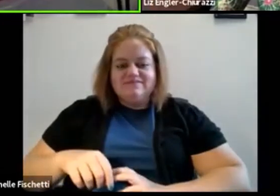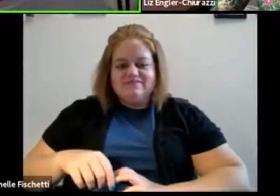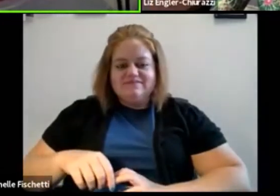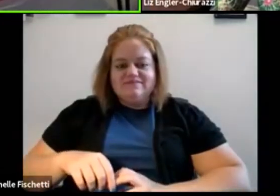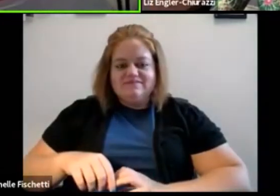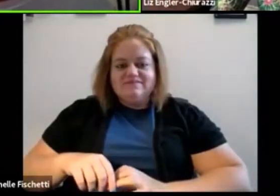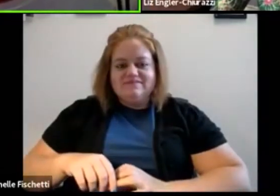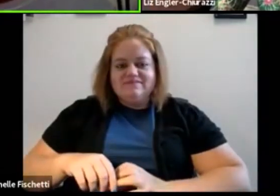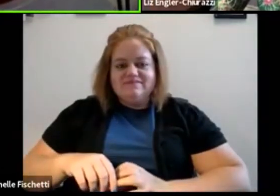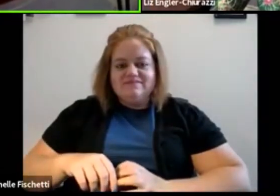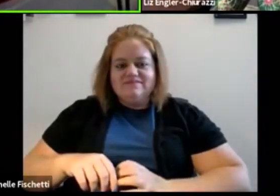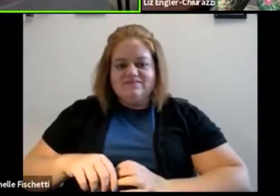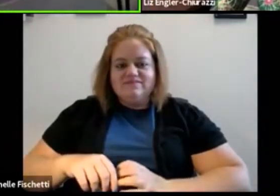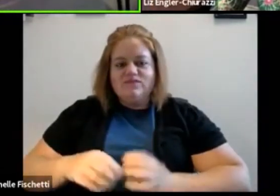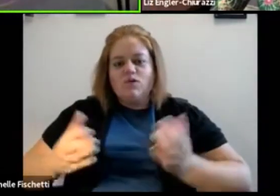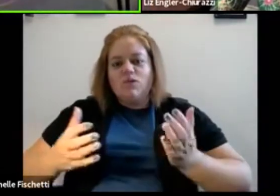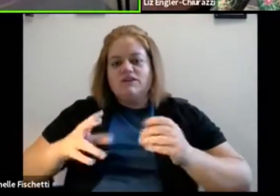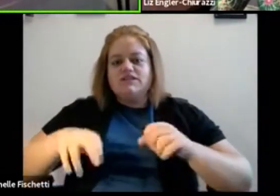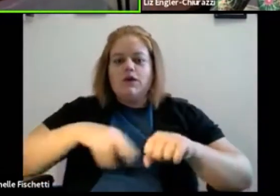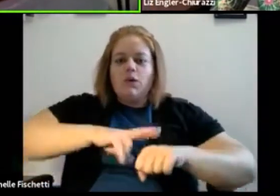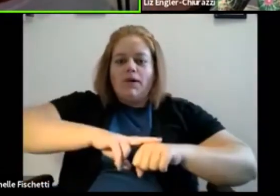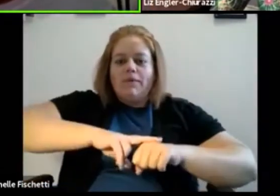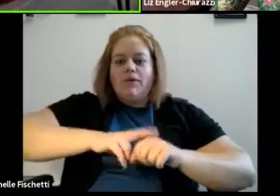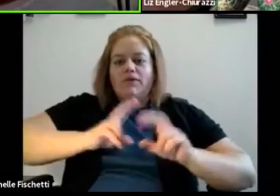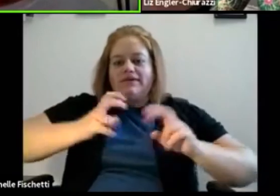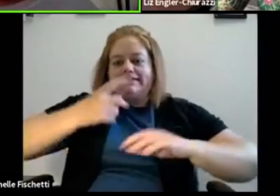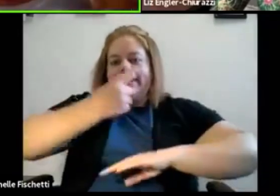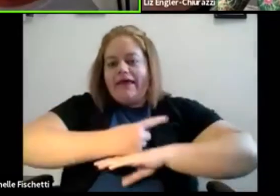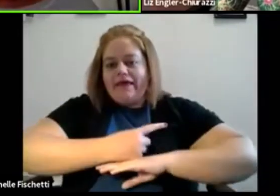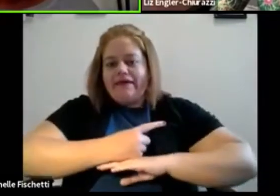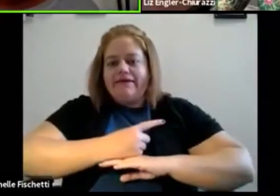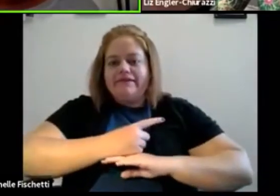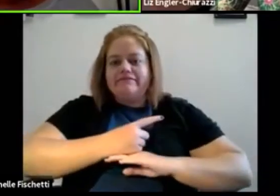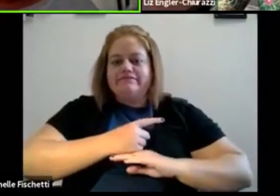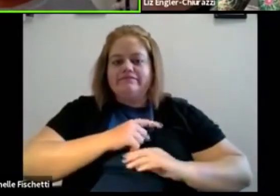kind of what a normal day in your job looks like. So we've seen your lab, we